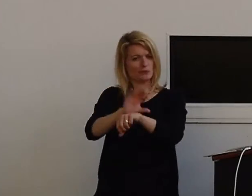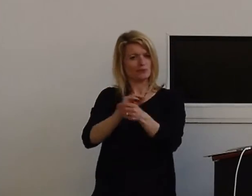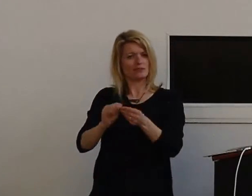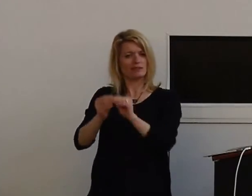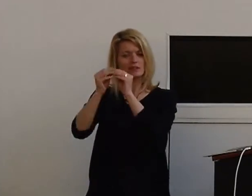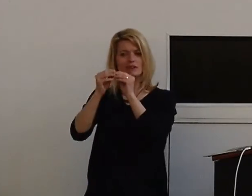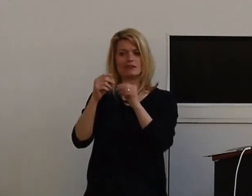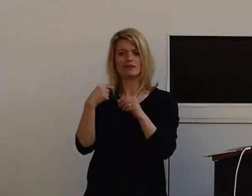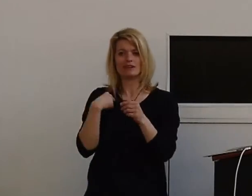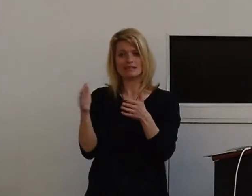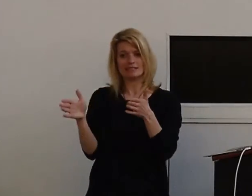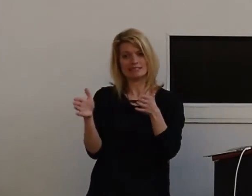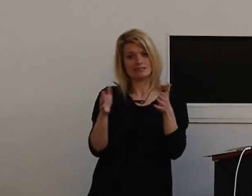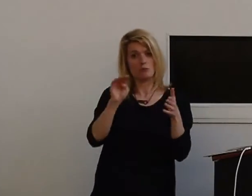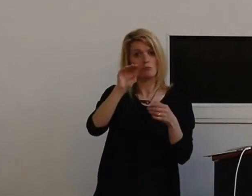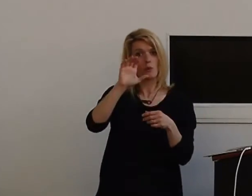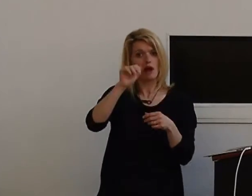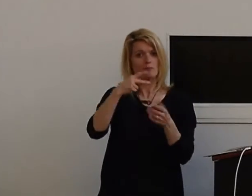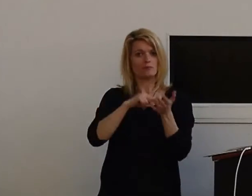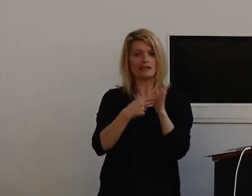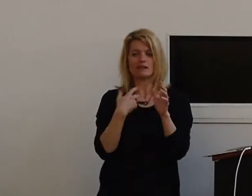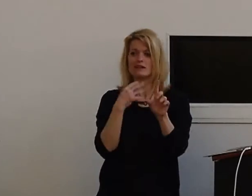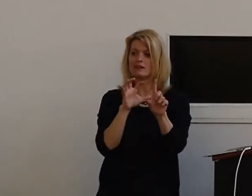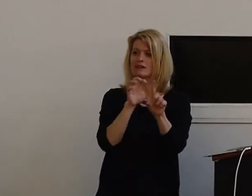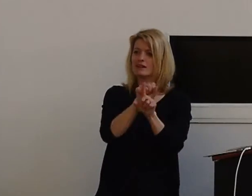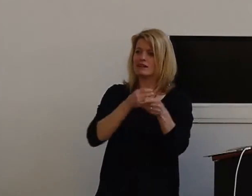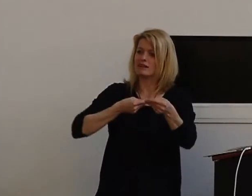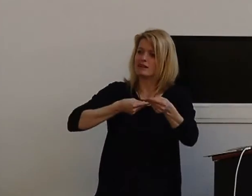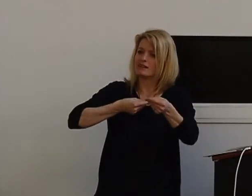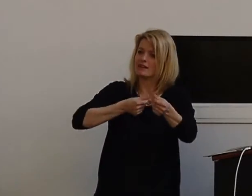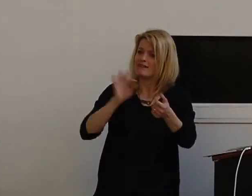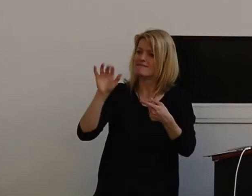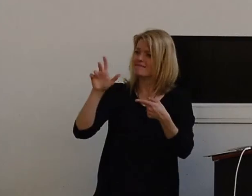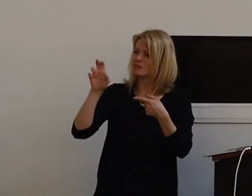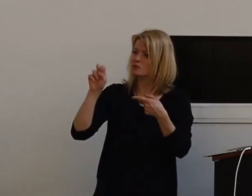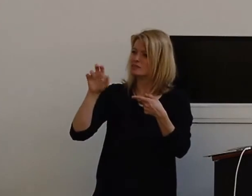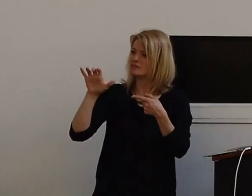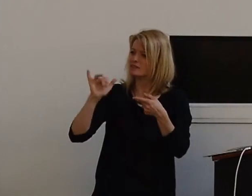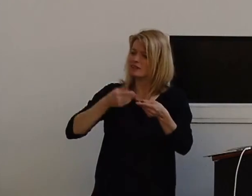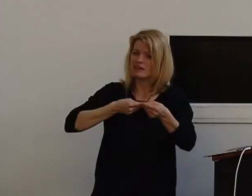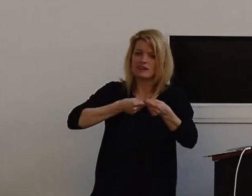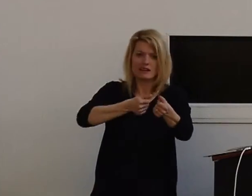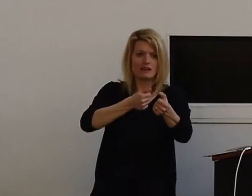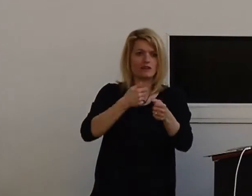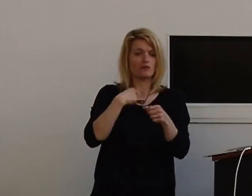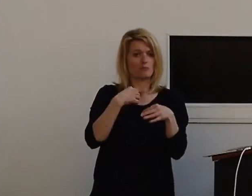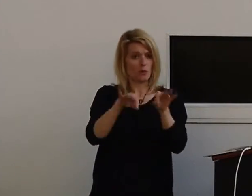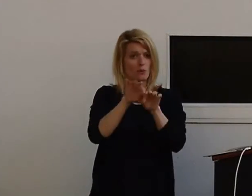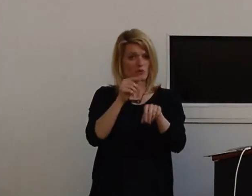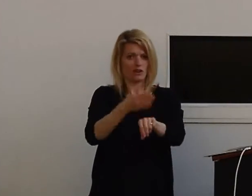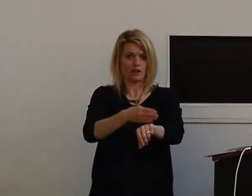They look stiff, and the movements look unnatural. But with MoCap, we can capture the authenticity of movement.